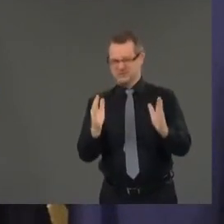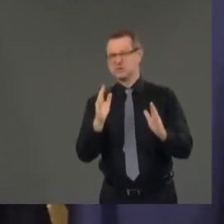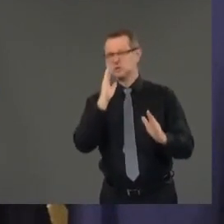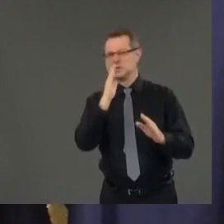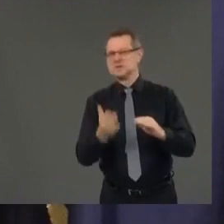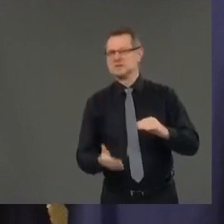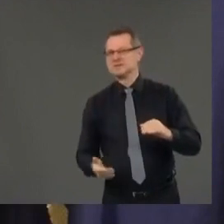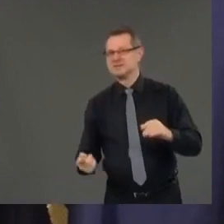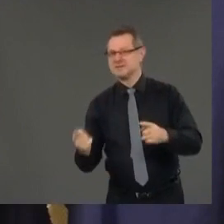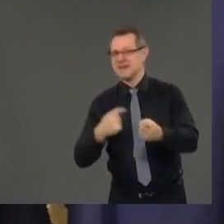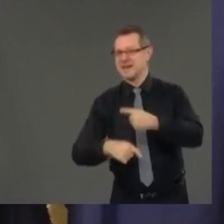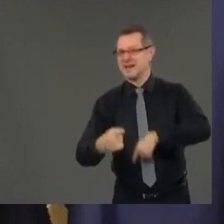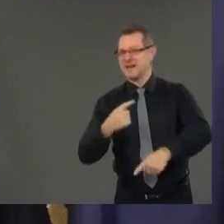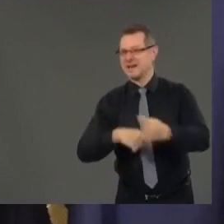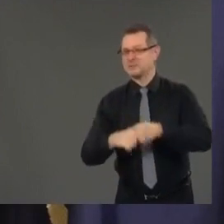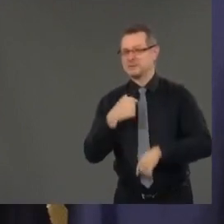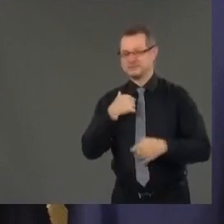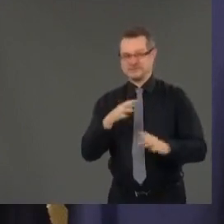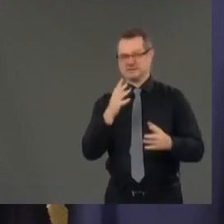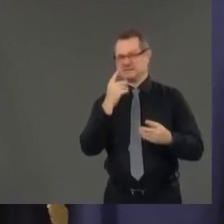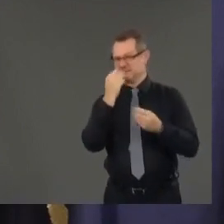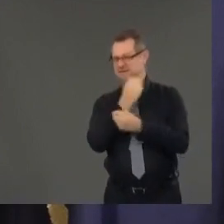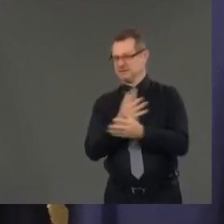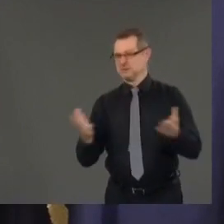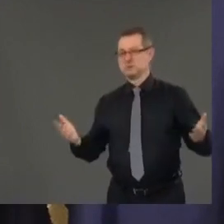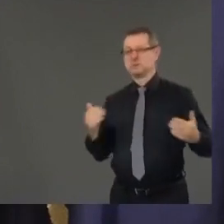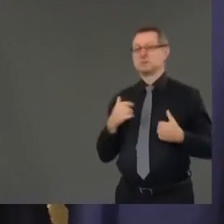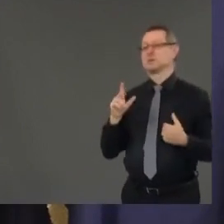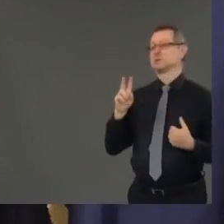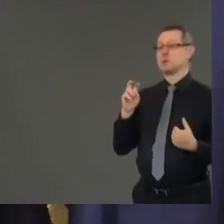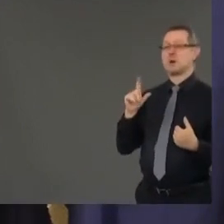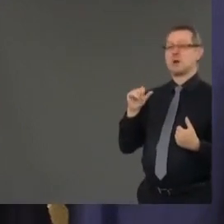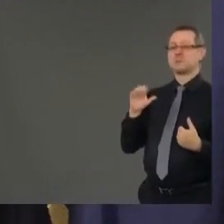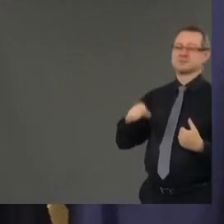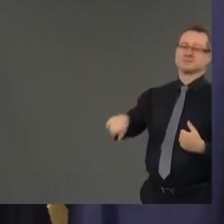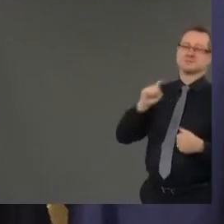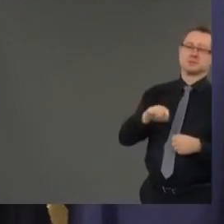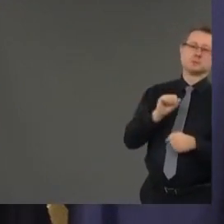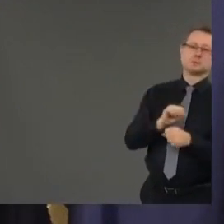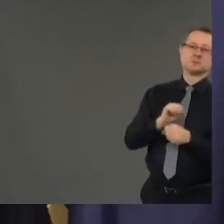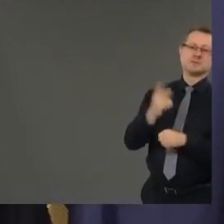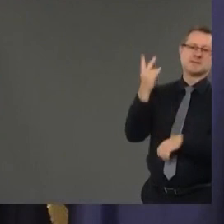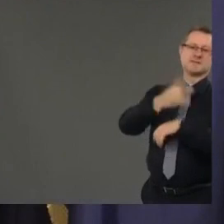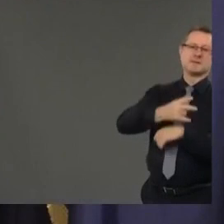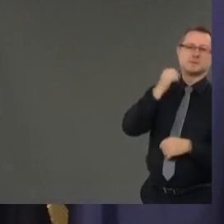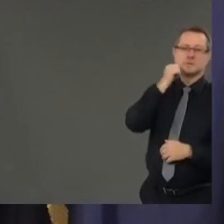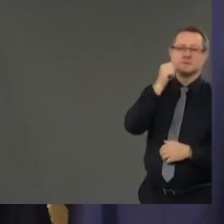FLU SEASON.